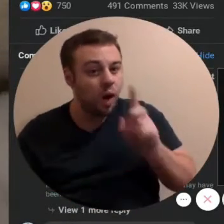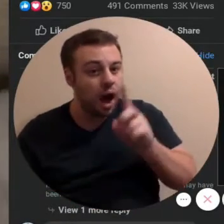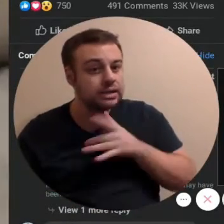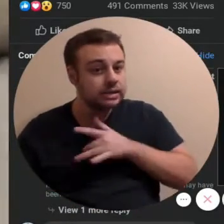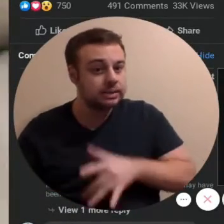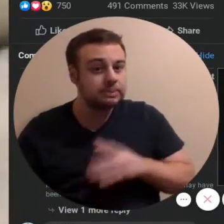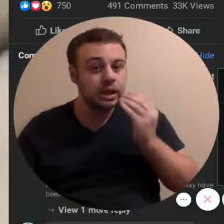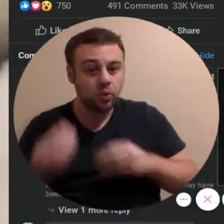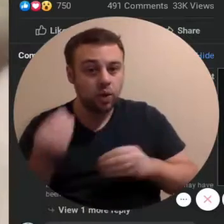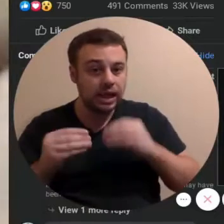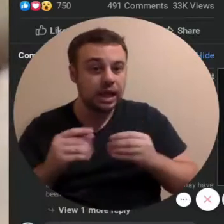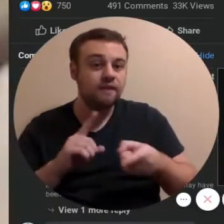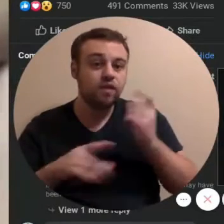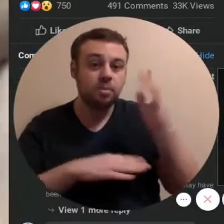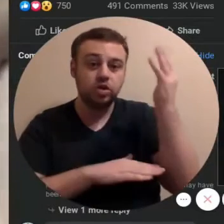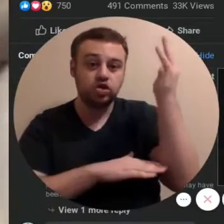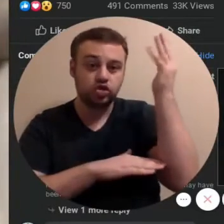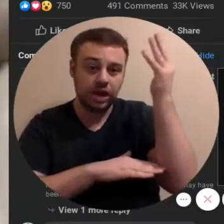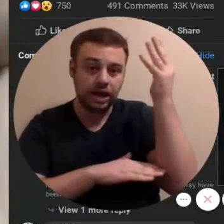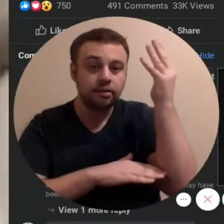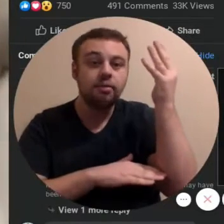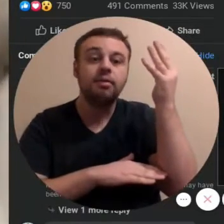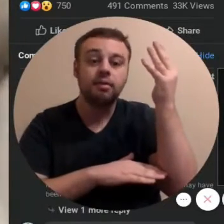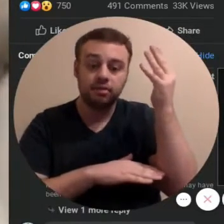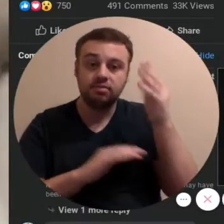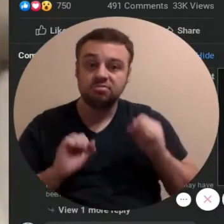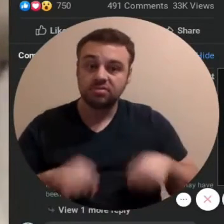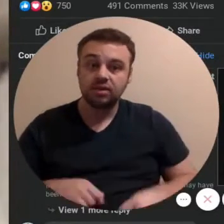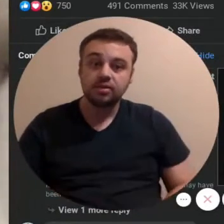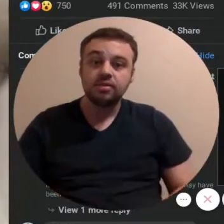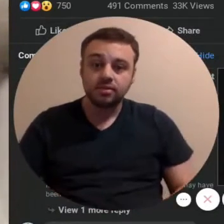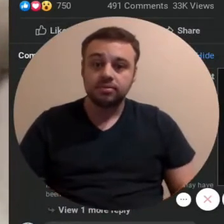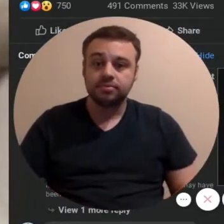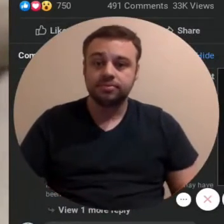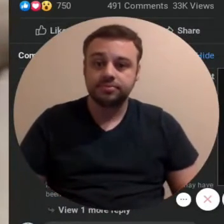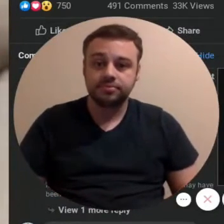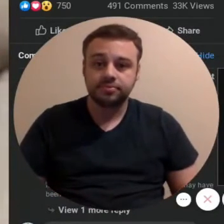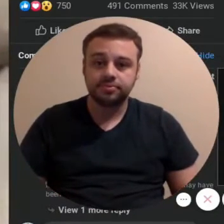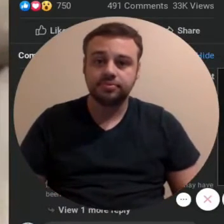Julie: He's like: "Where's my primate diet? I like that sweet taste."